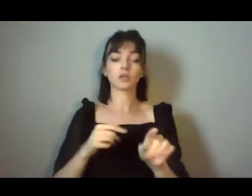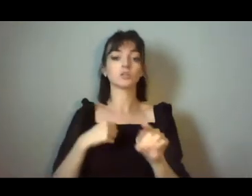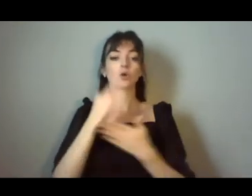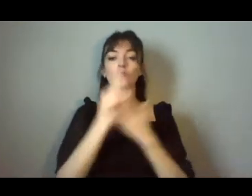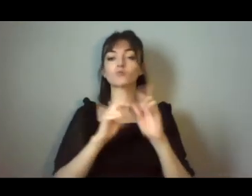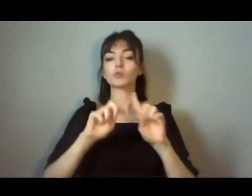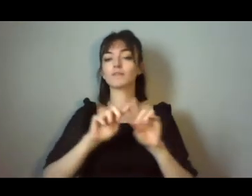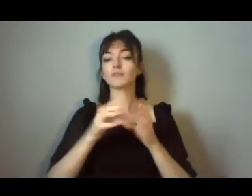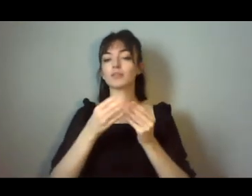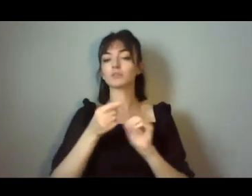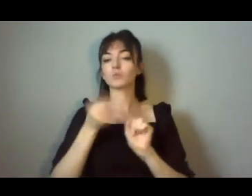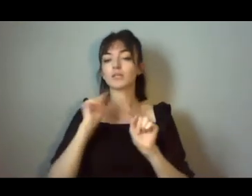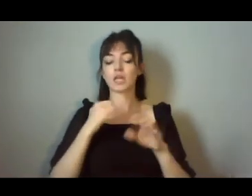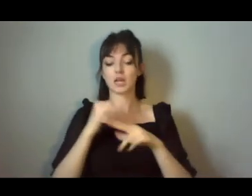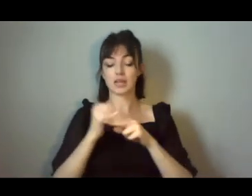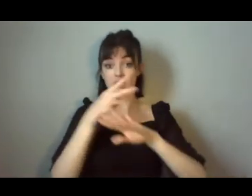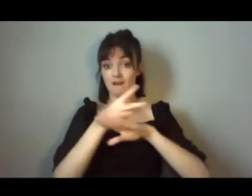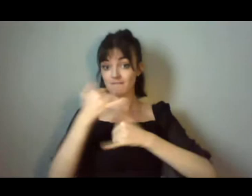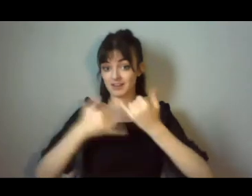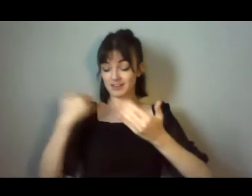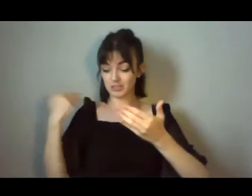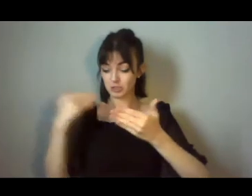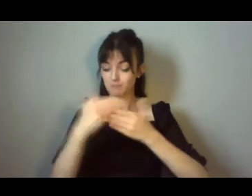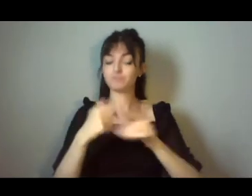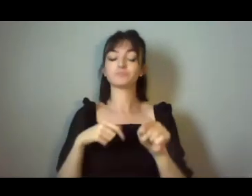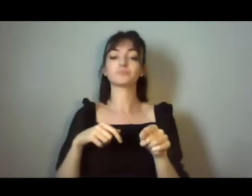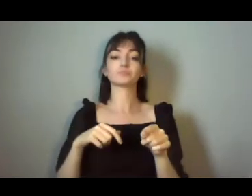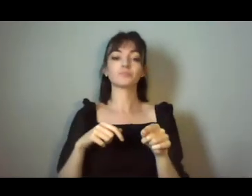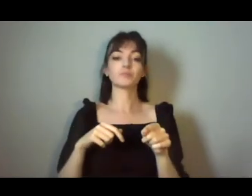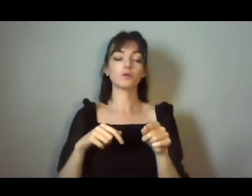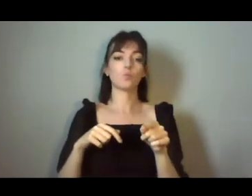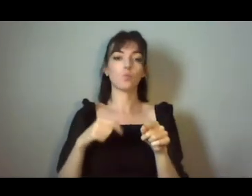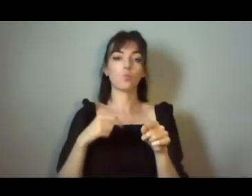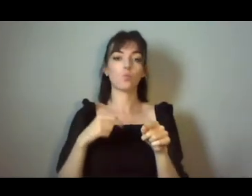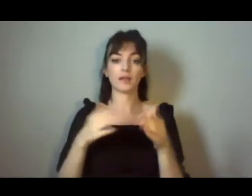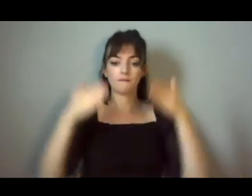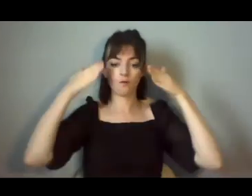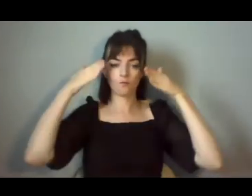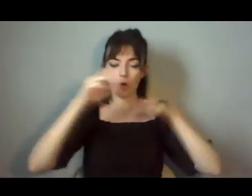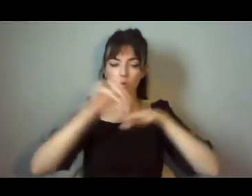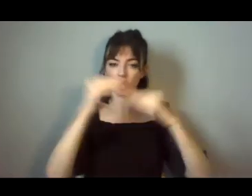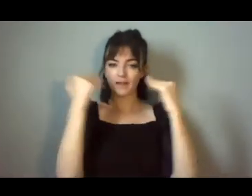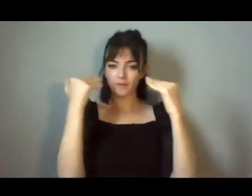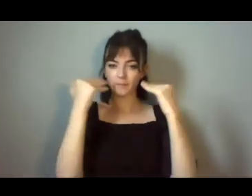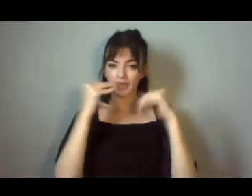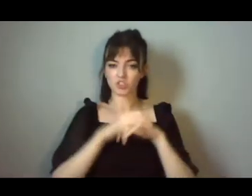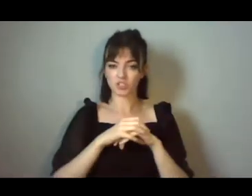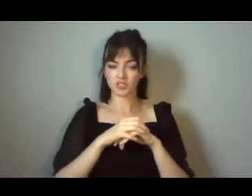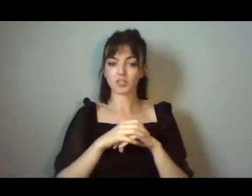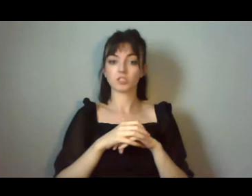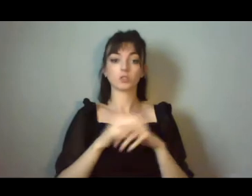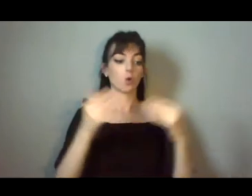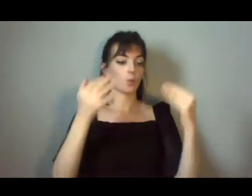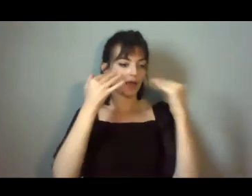those intervening years: we placed a lot of focus on information, so we do information sessions all